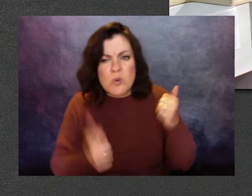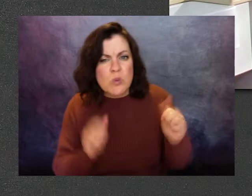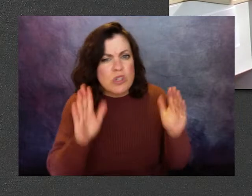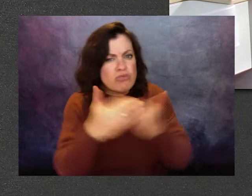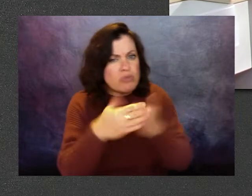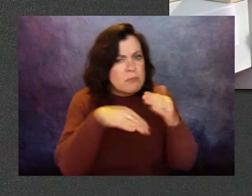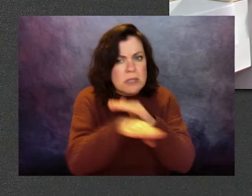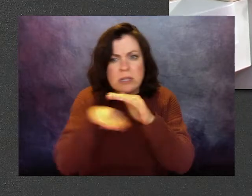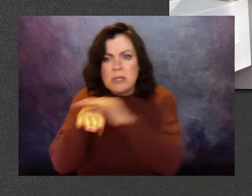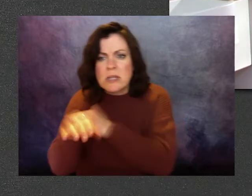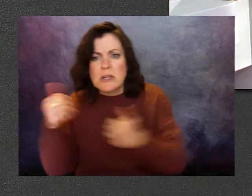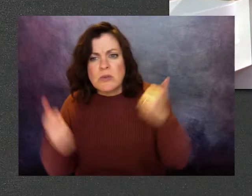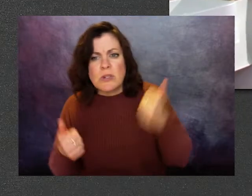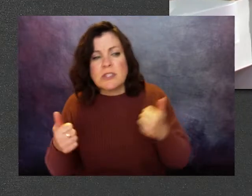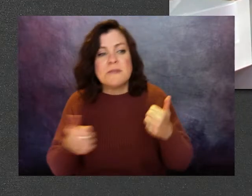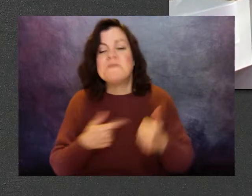Um, exam room 2 please.